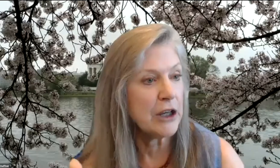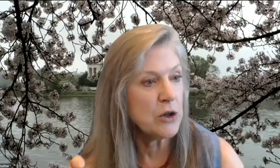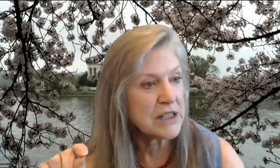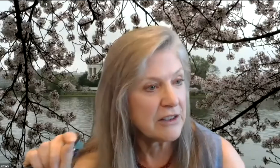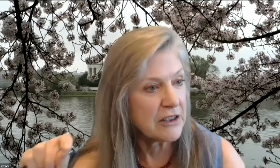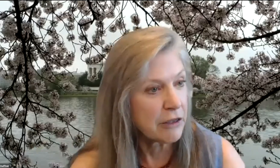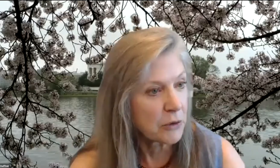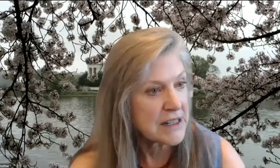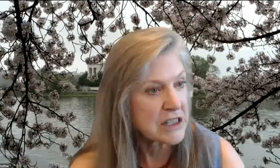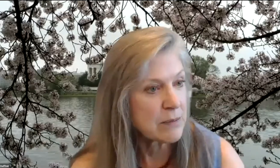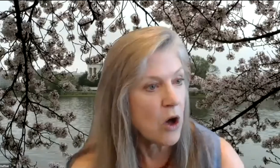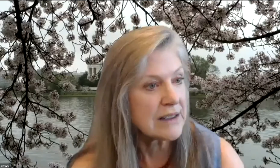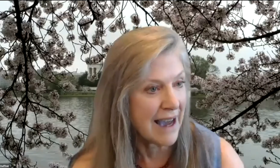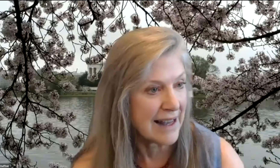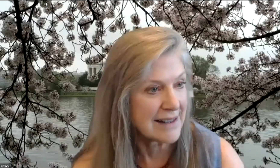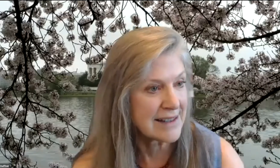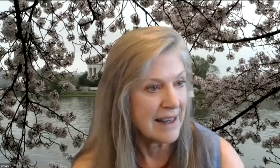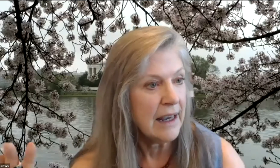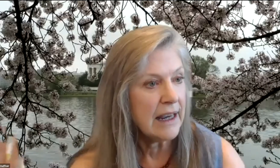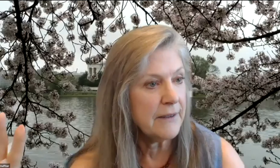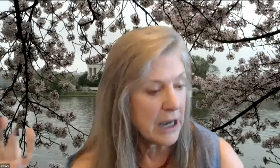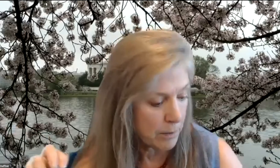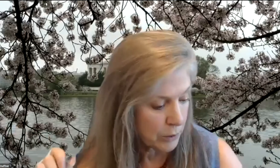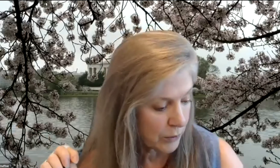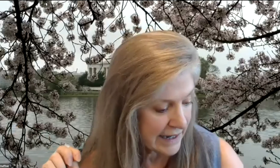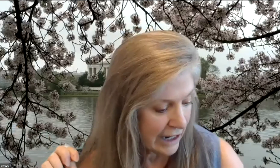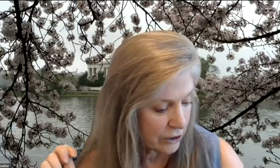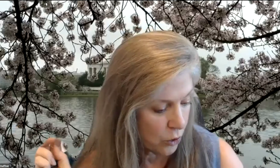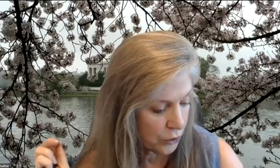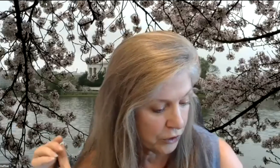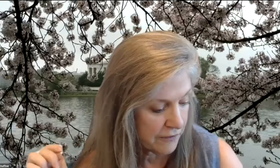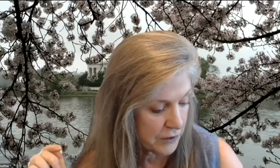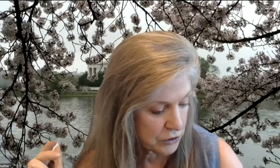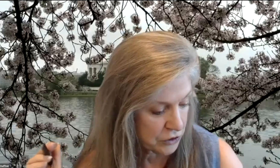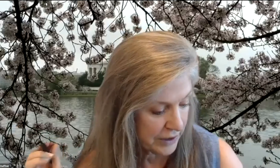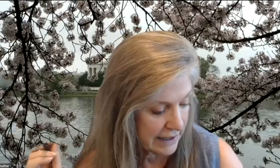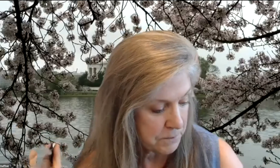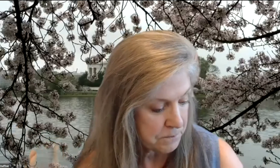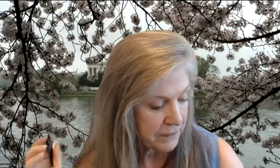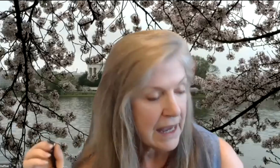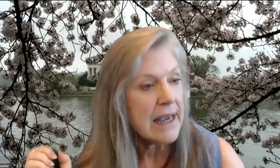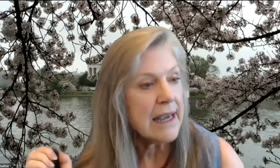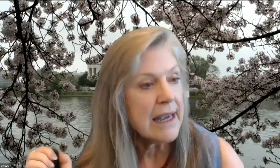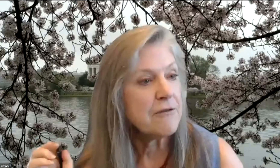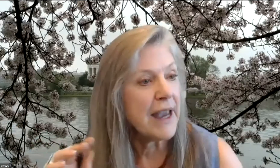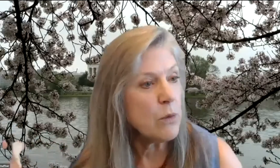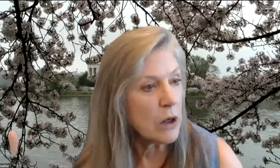by using the three small dots in the upper right-hand corner of their screen. If anyone